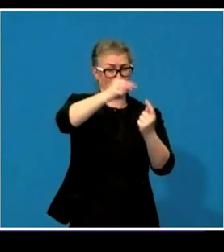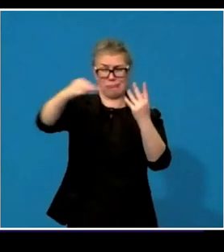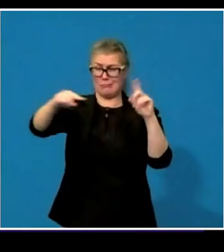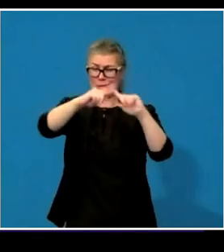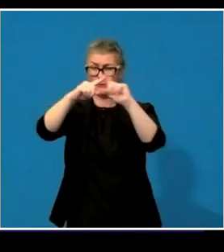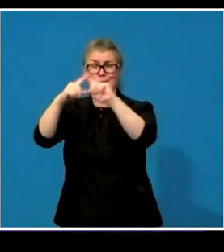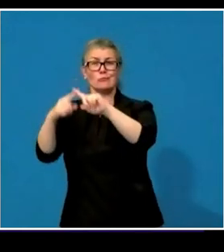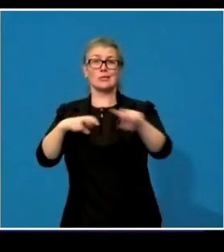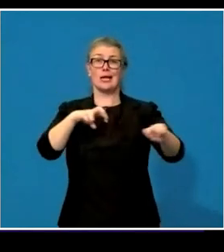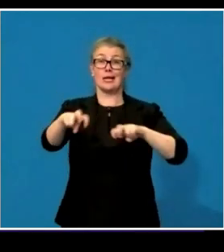His life never stops.